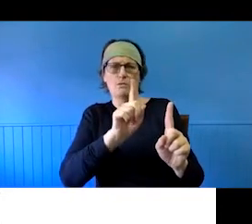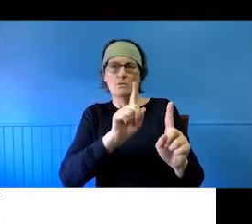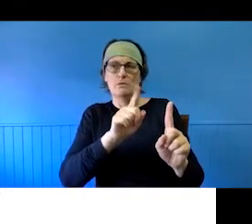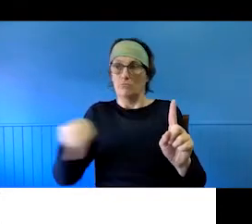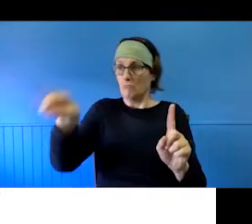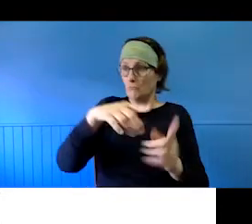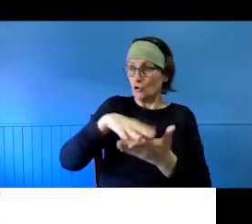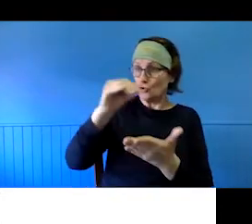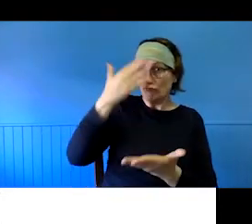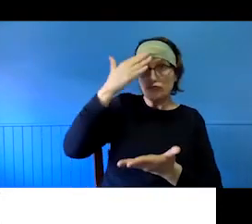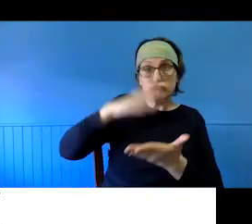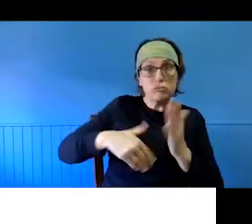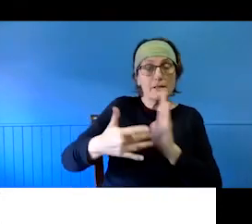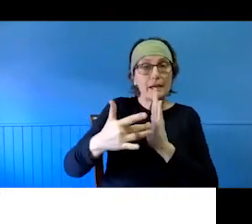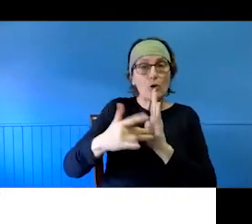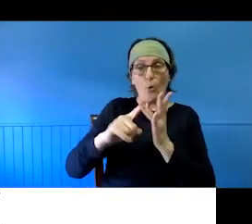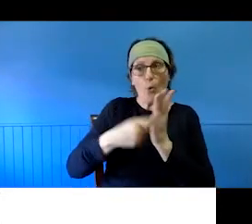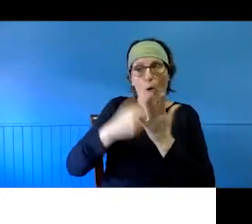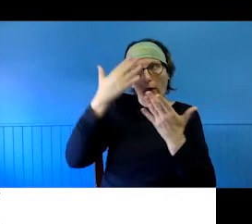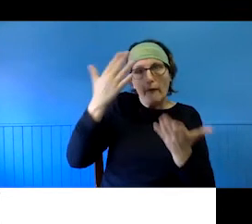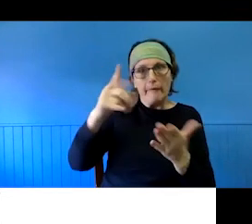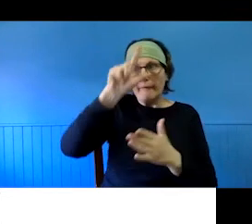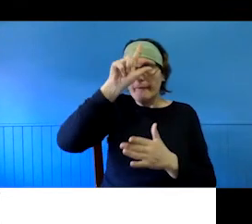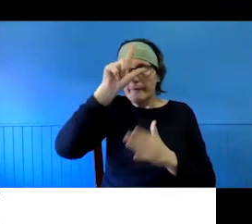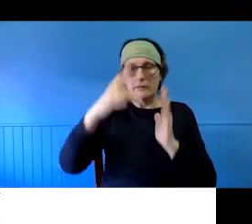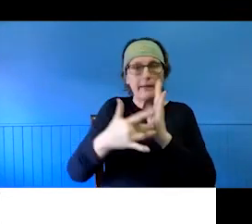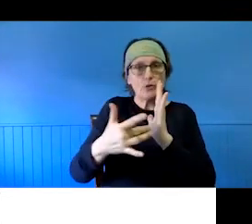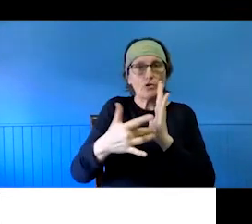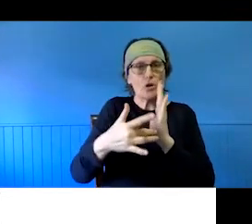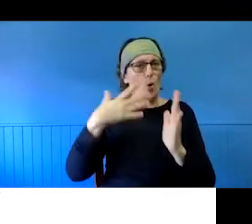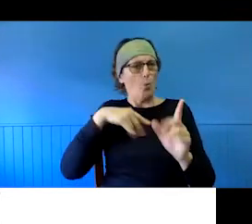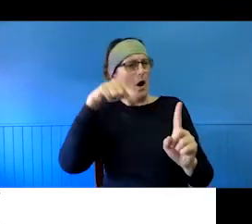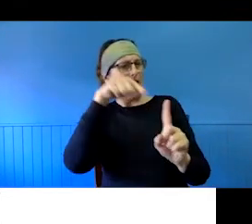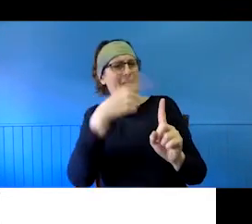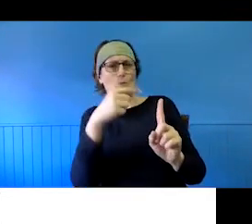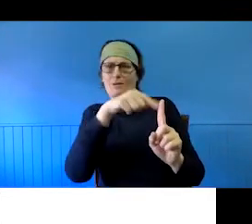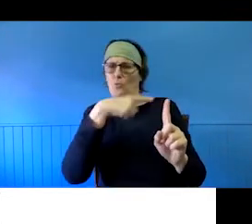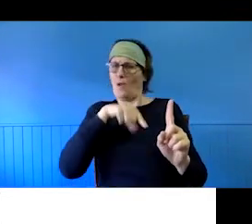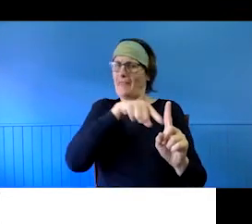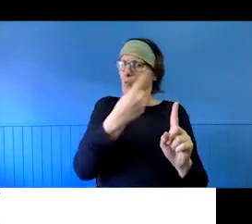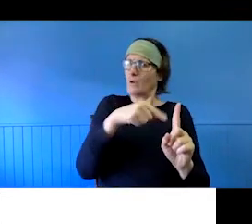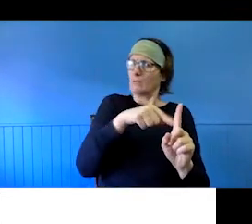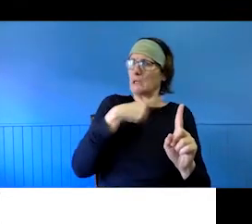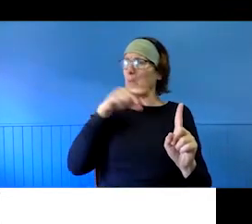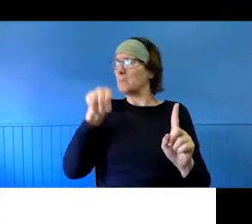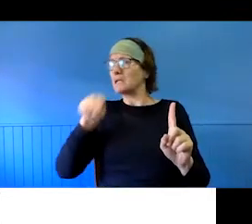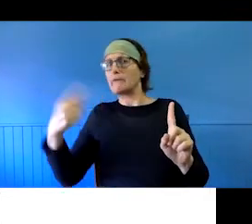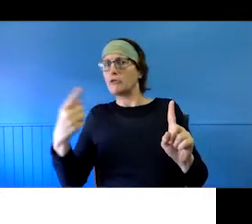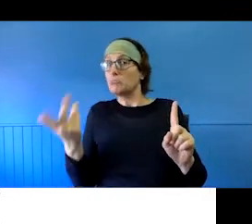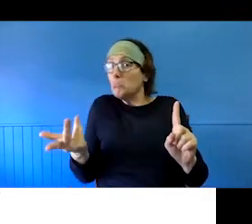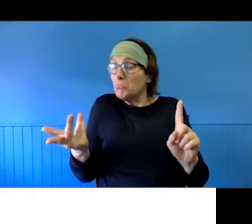users and why use that particular format?"